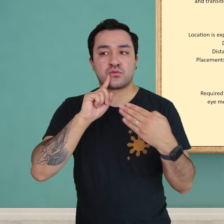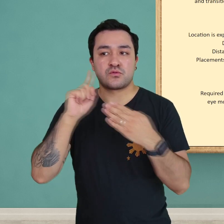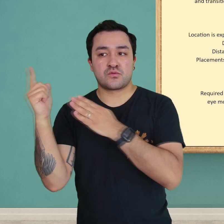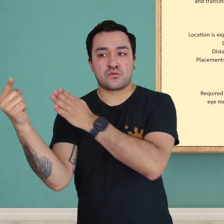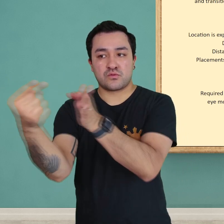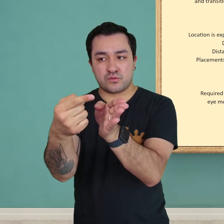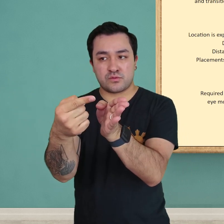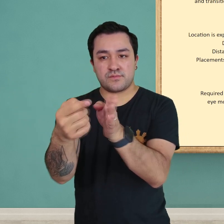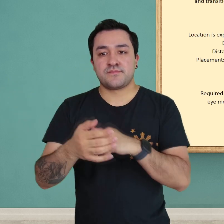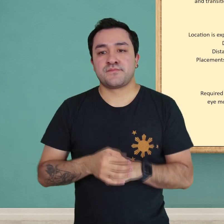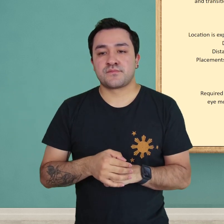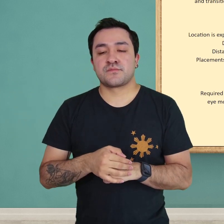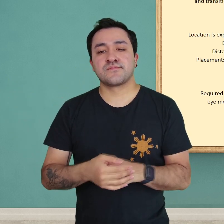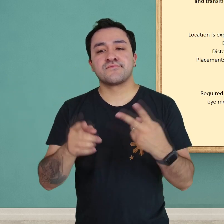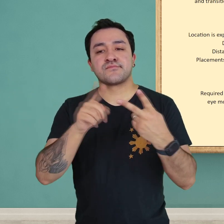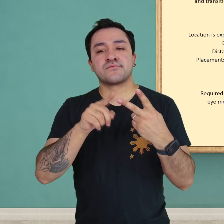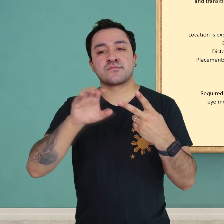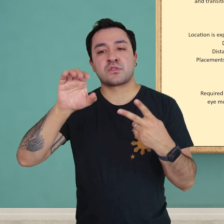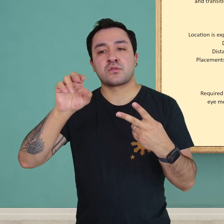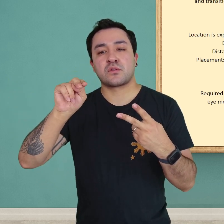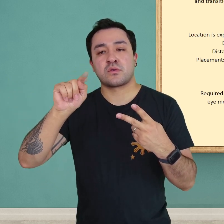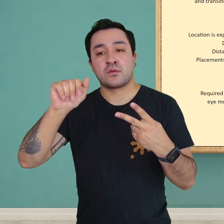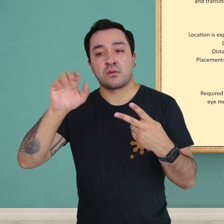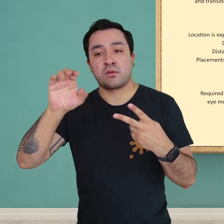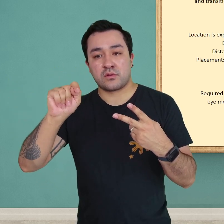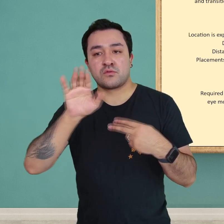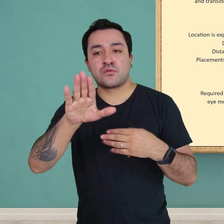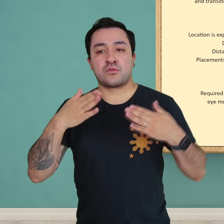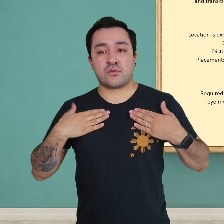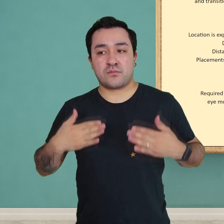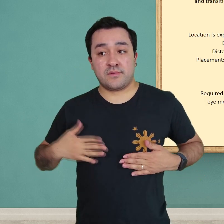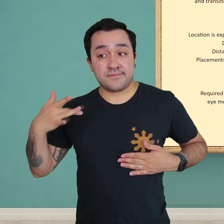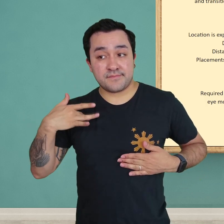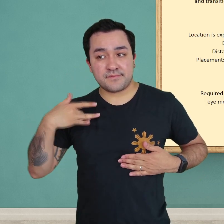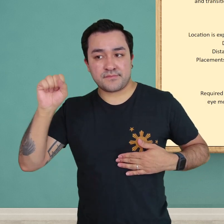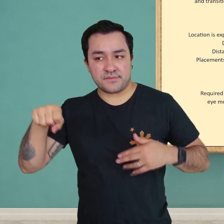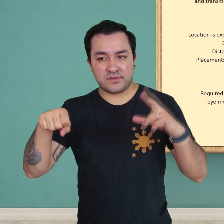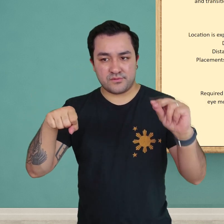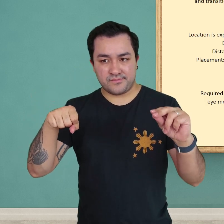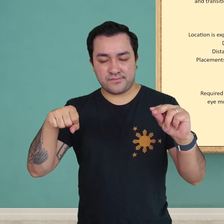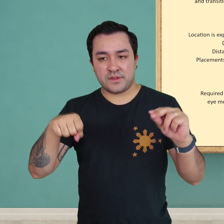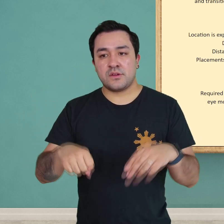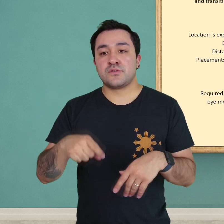contour is releated to movement, it is left blank under the HOLD columns. Contact informs